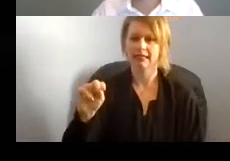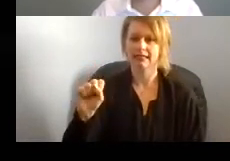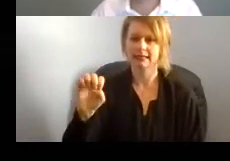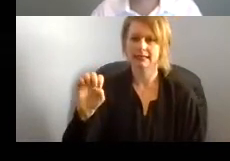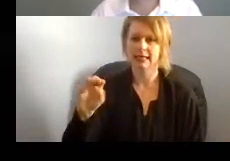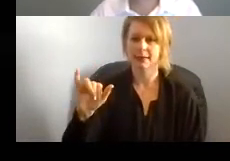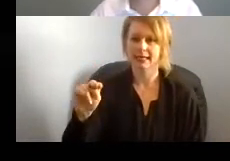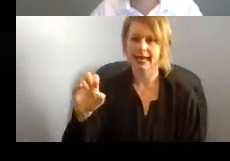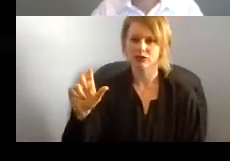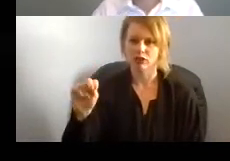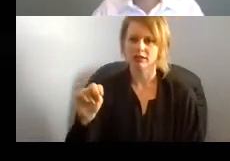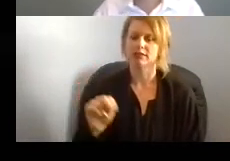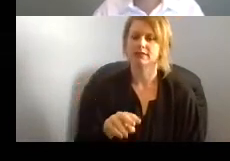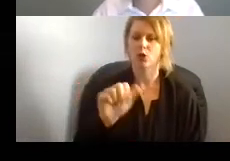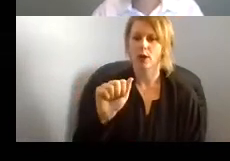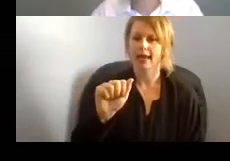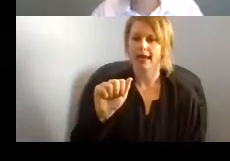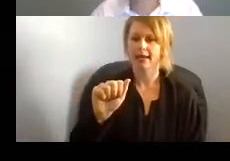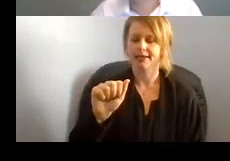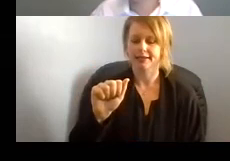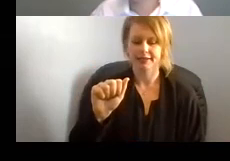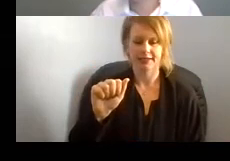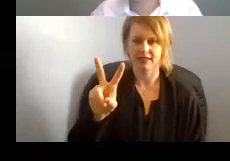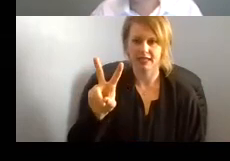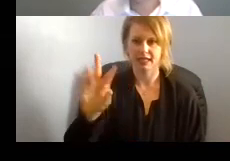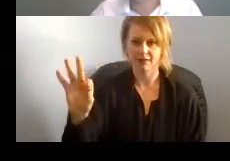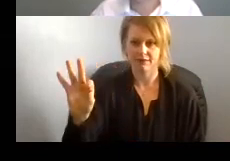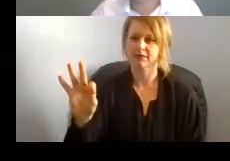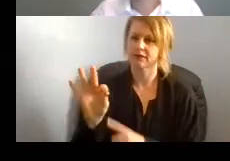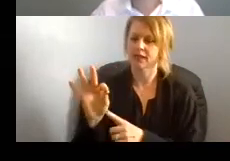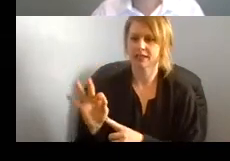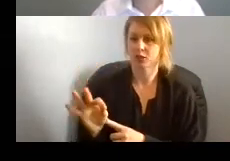deployed overseas – there are many reasons why children may feel sensitive